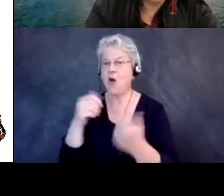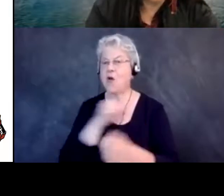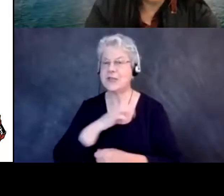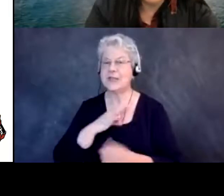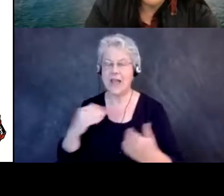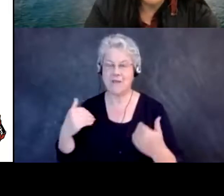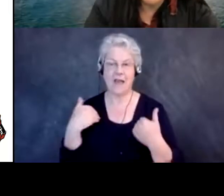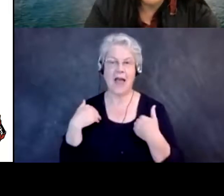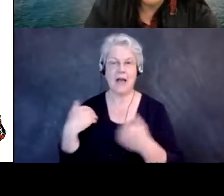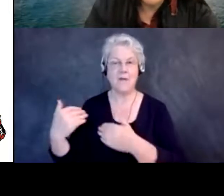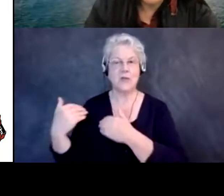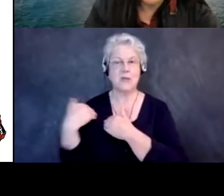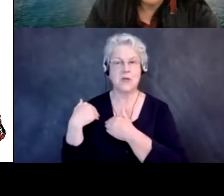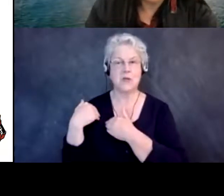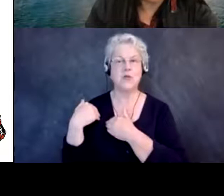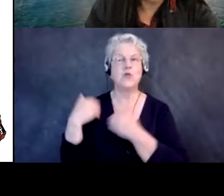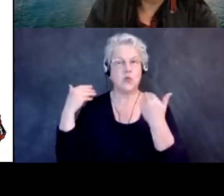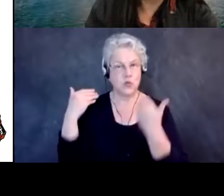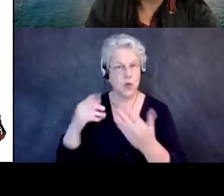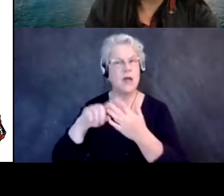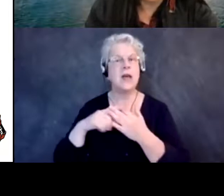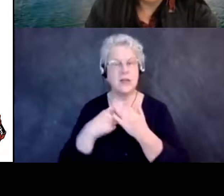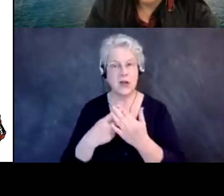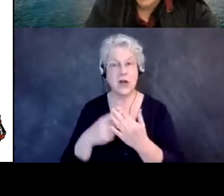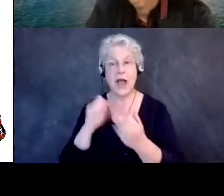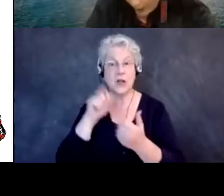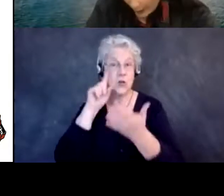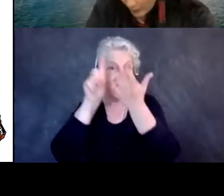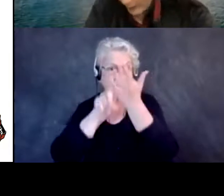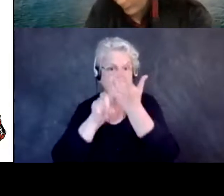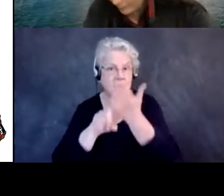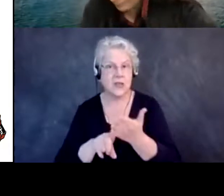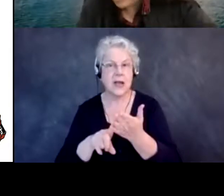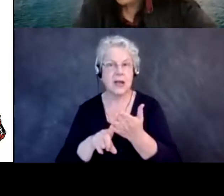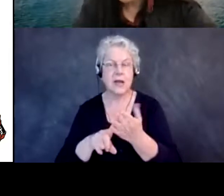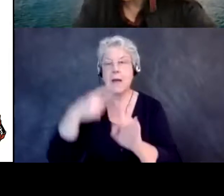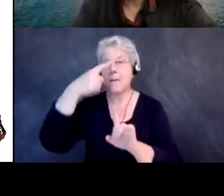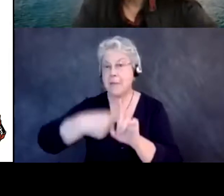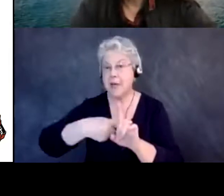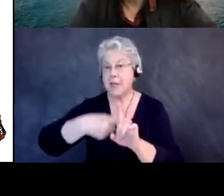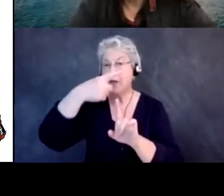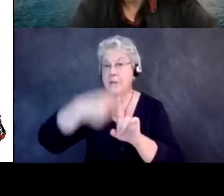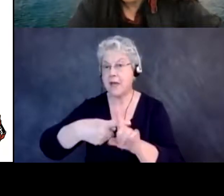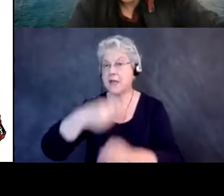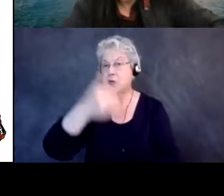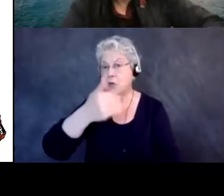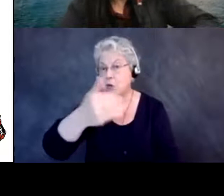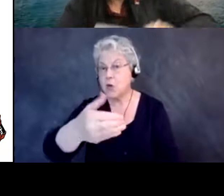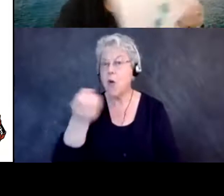projects, and those could be checked up on monthly or annually. Next slide please.